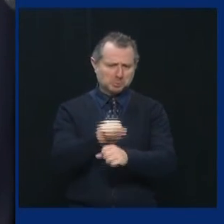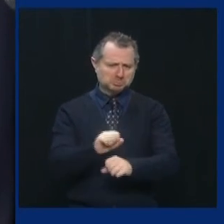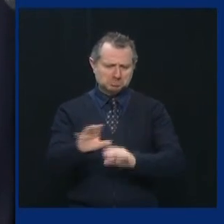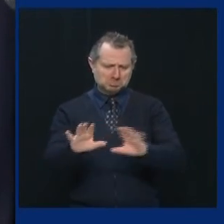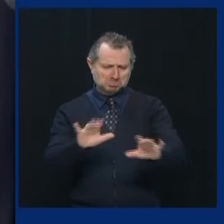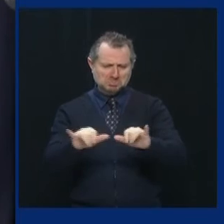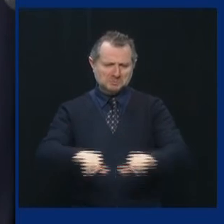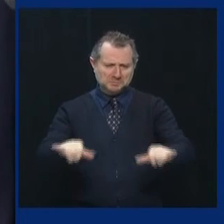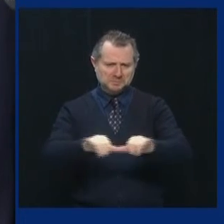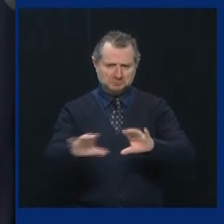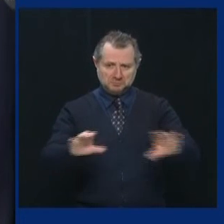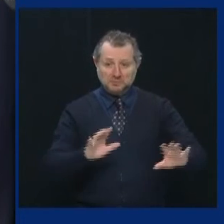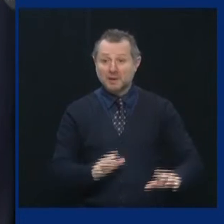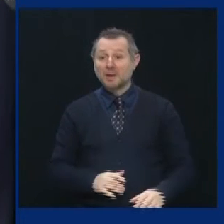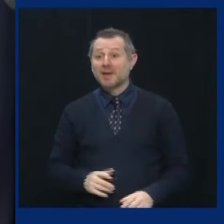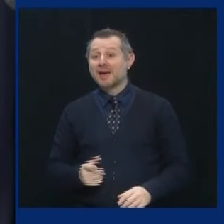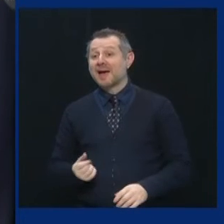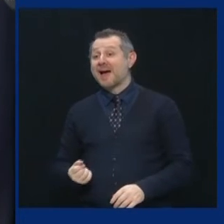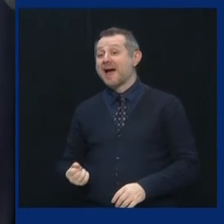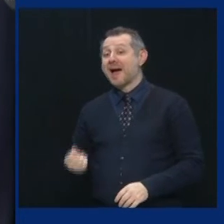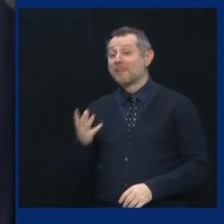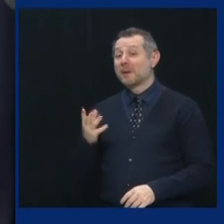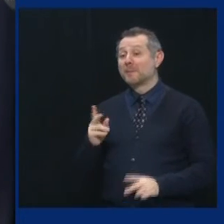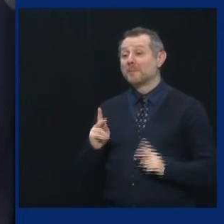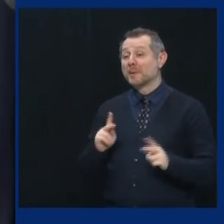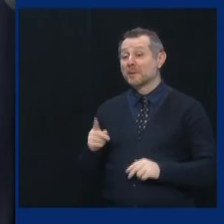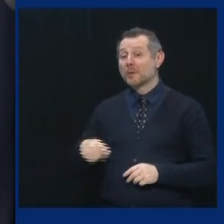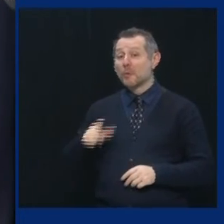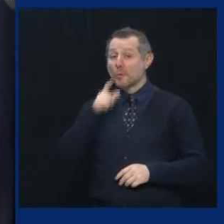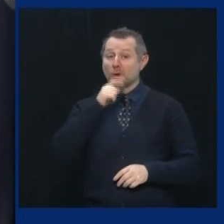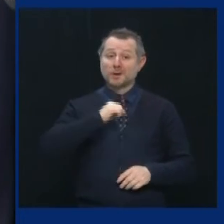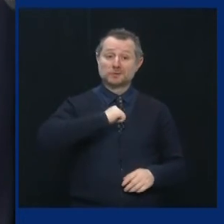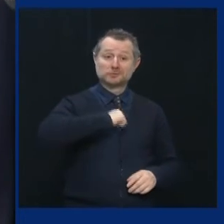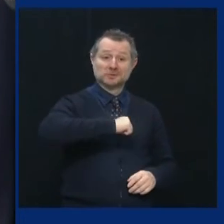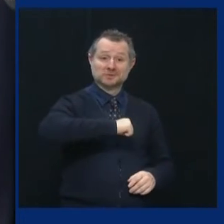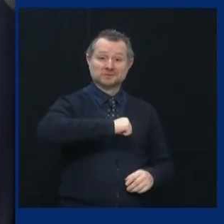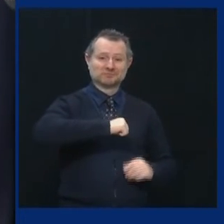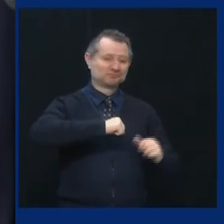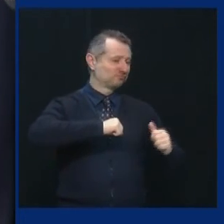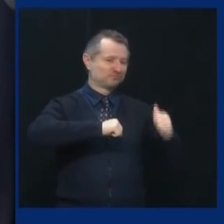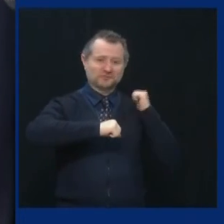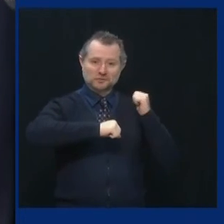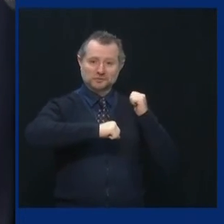MOST HOSPITALS HAVE ADMINISTERED